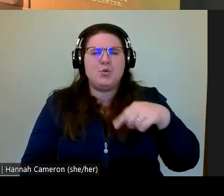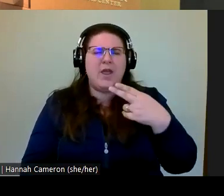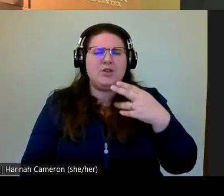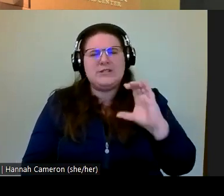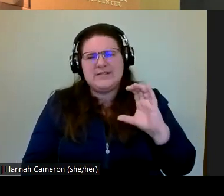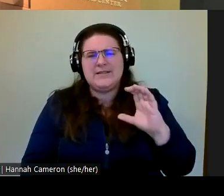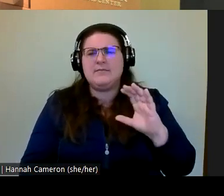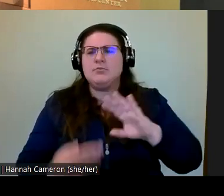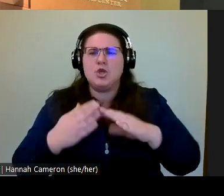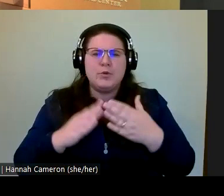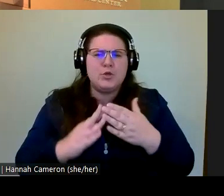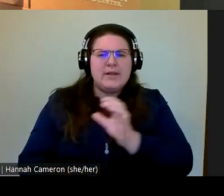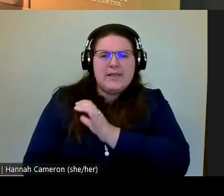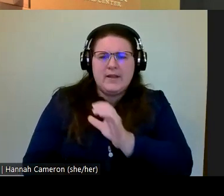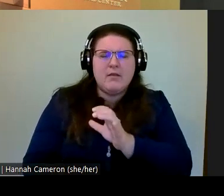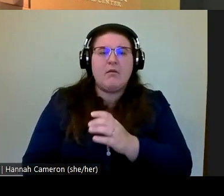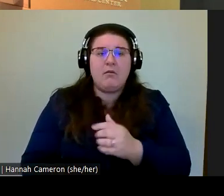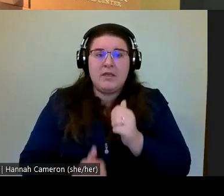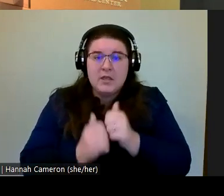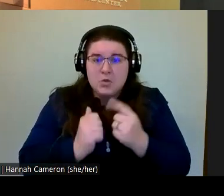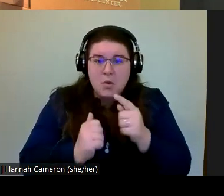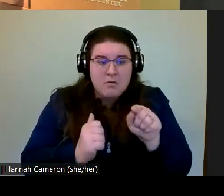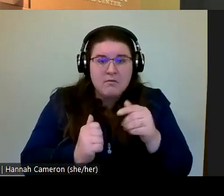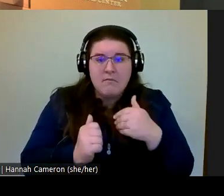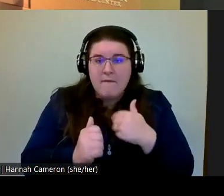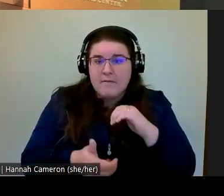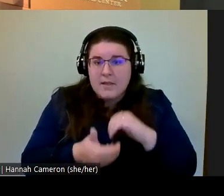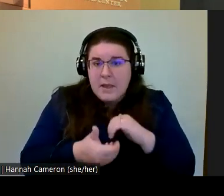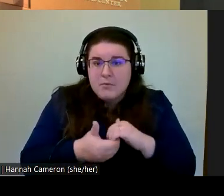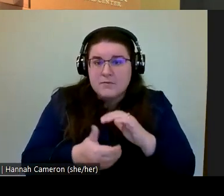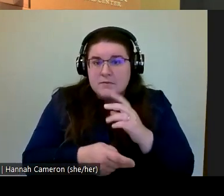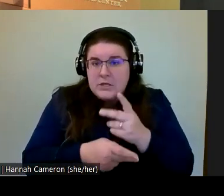of them could have a little collaborative care team uh and we partnered with this insurance